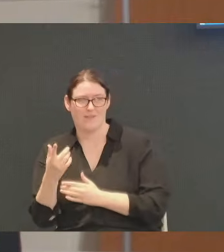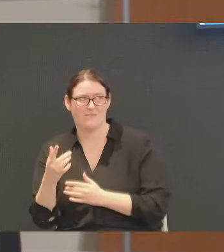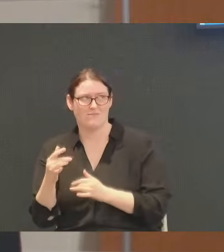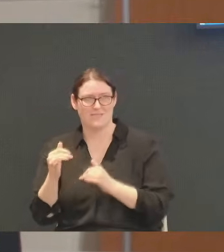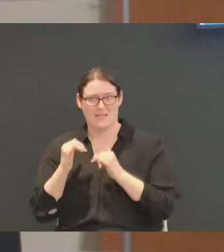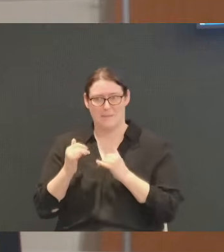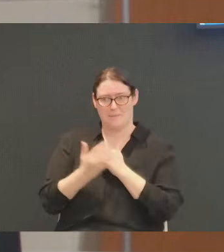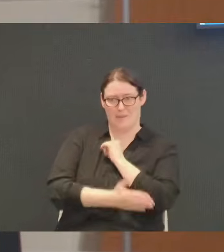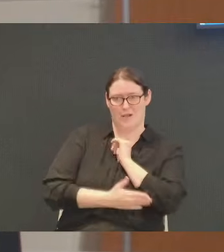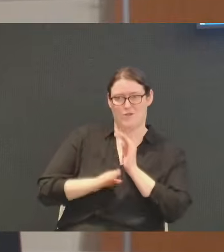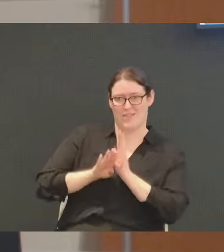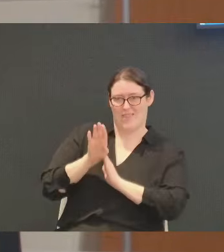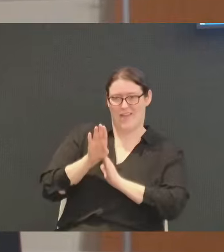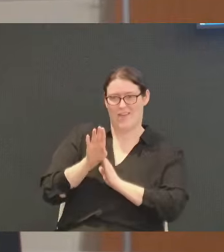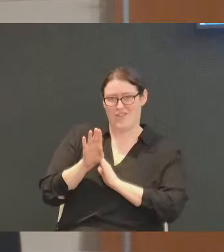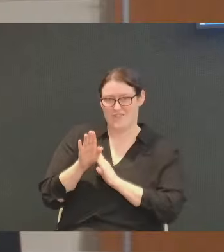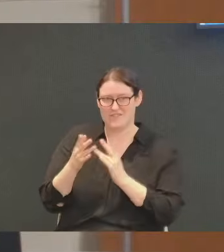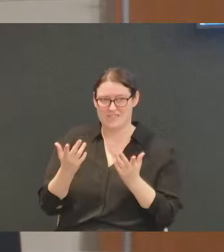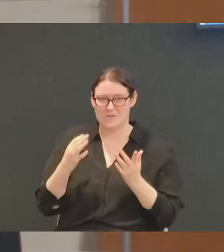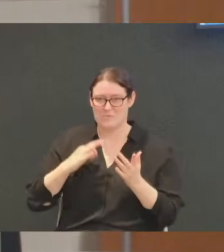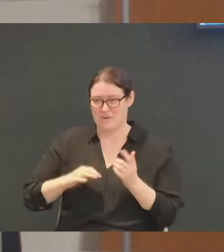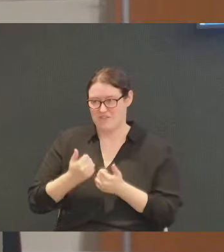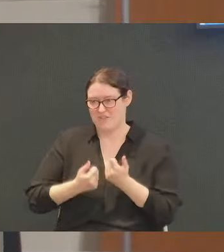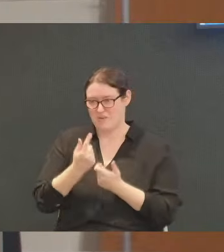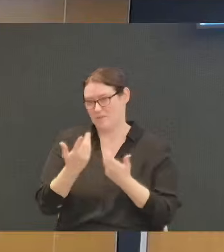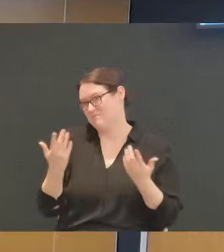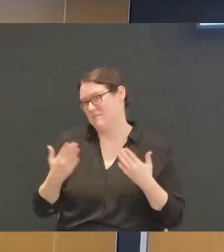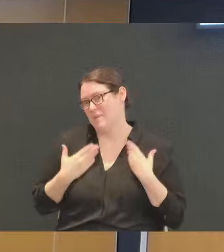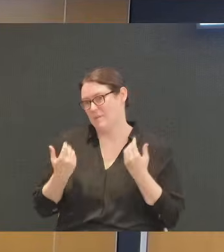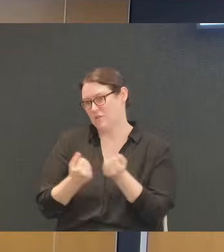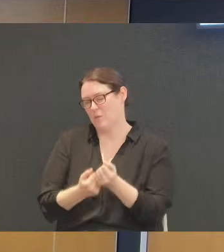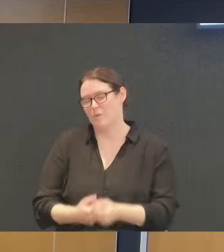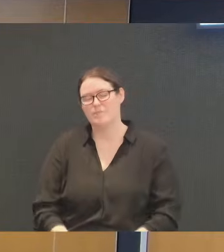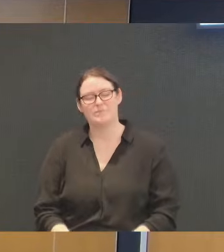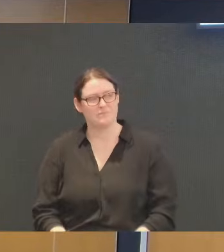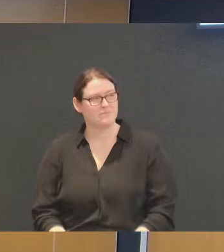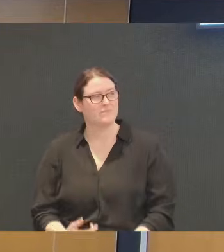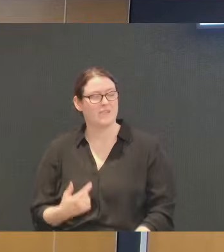all to the betterment of our citizens. So happy to be supportive. Thank you. I also support. I'd